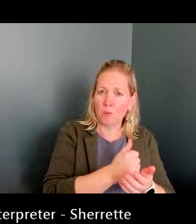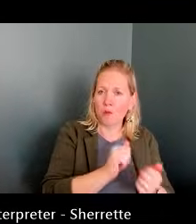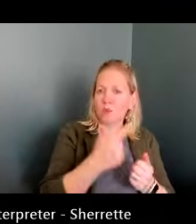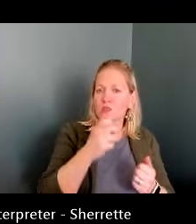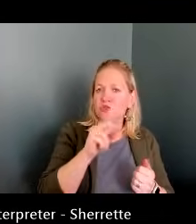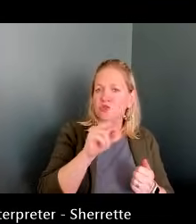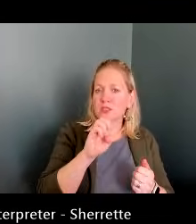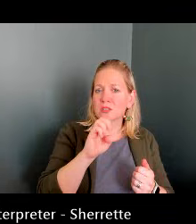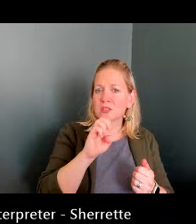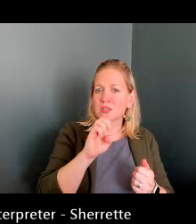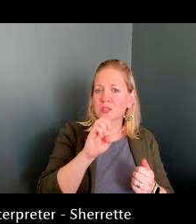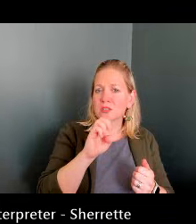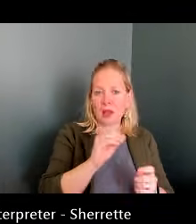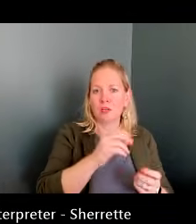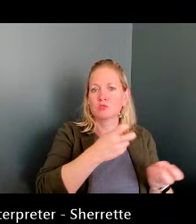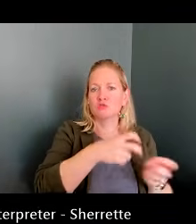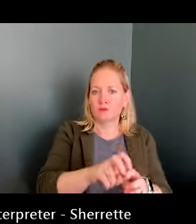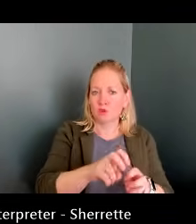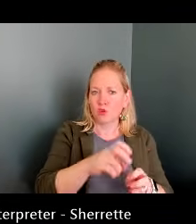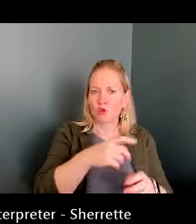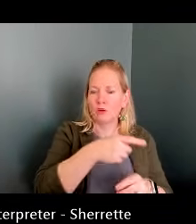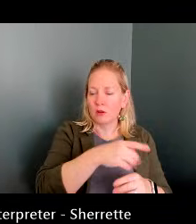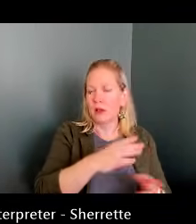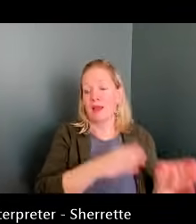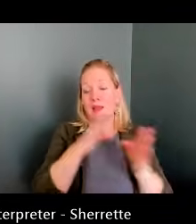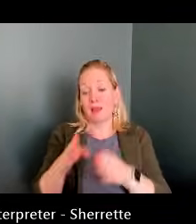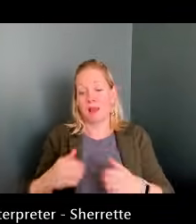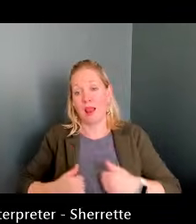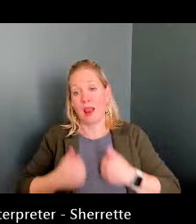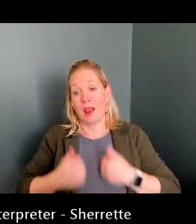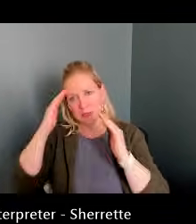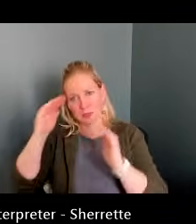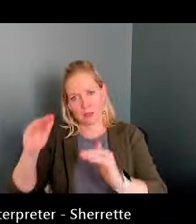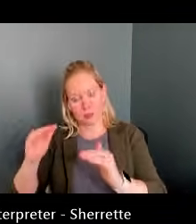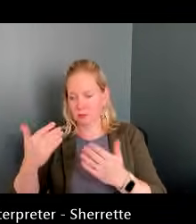editing. But on the other hand, life expectancy remains markedly reduced.